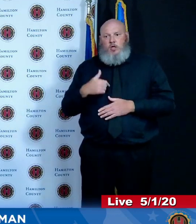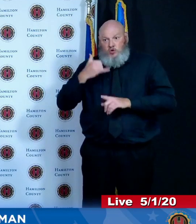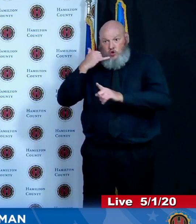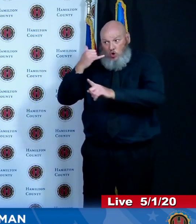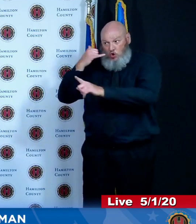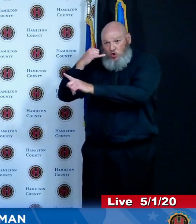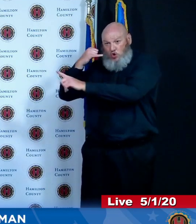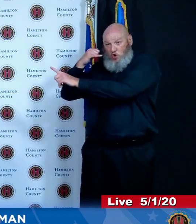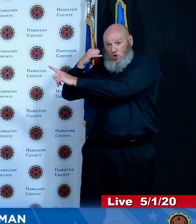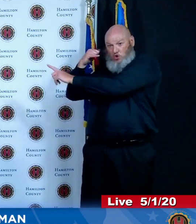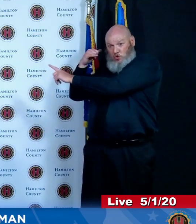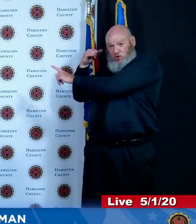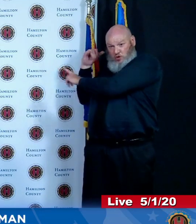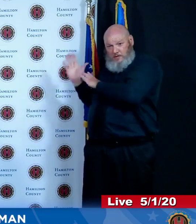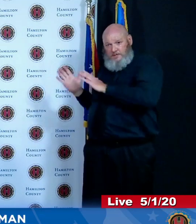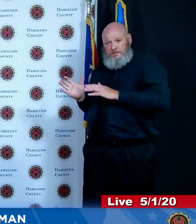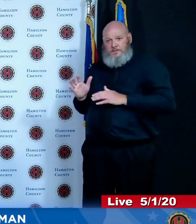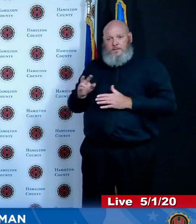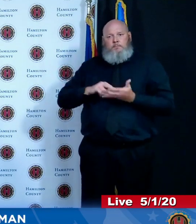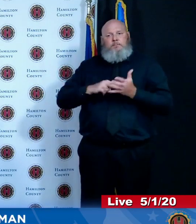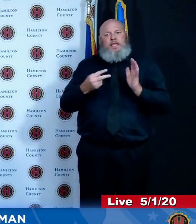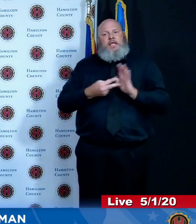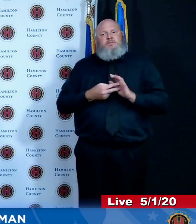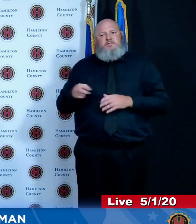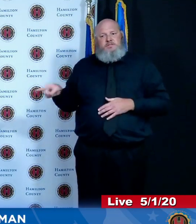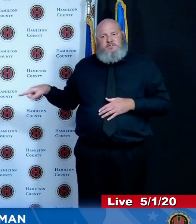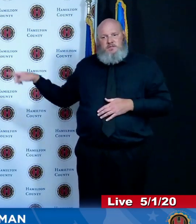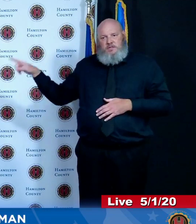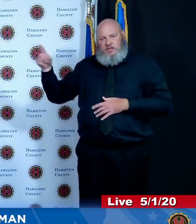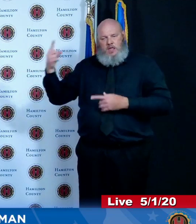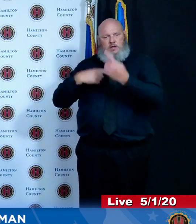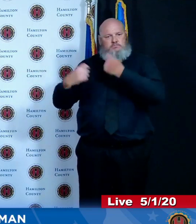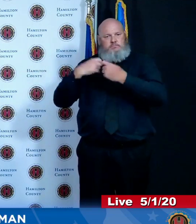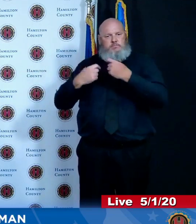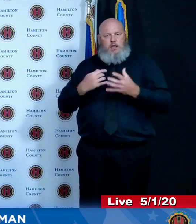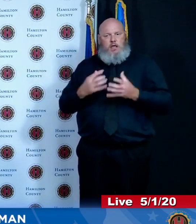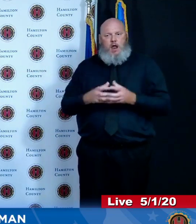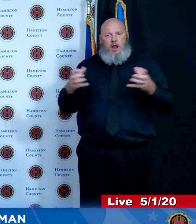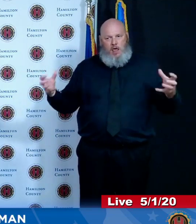they were within 6 feet they would be considered a close contact